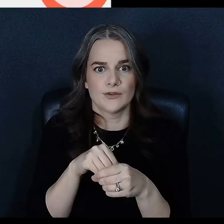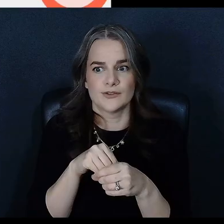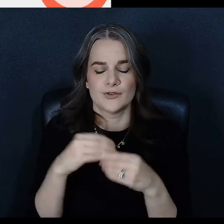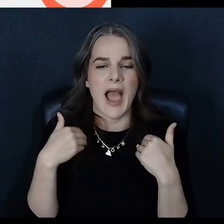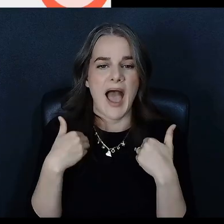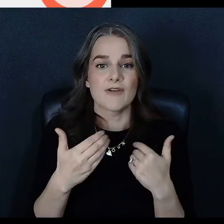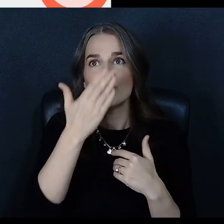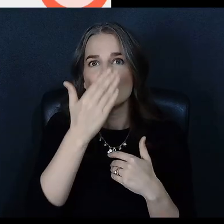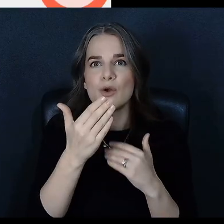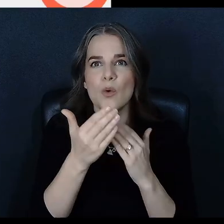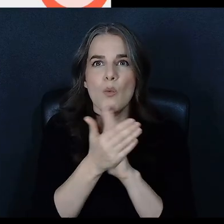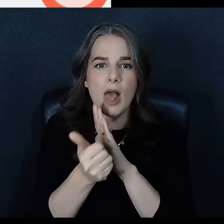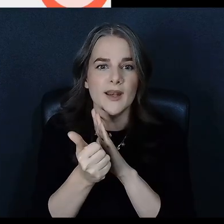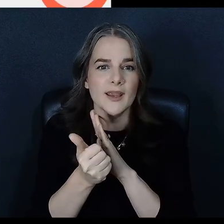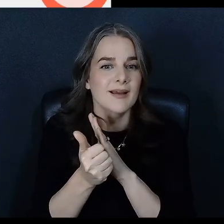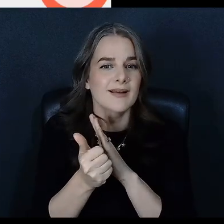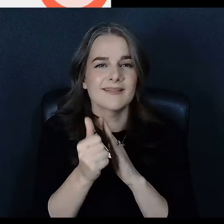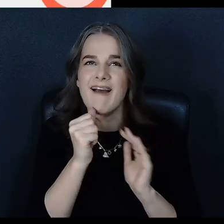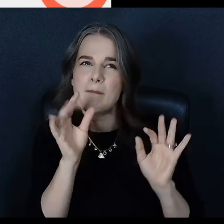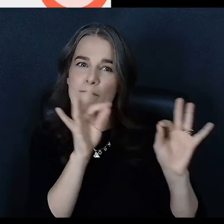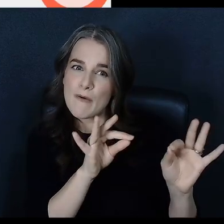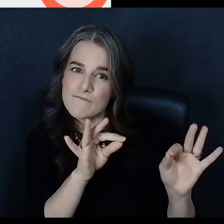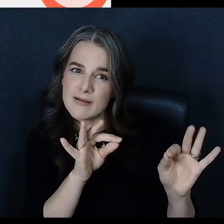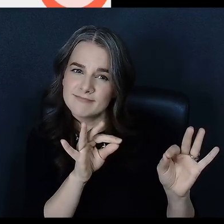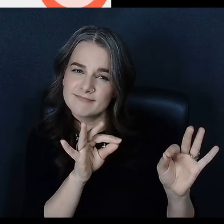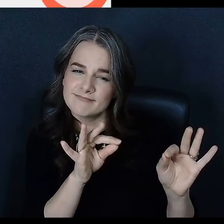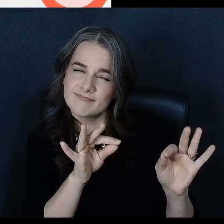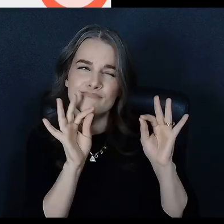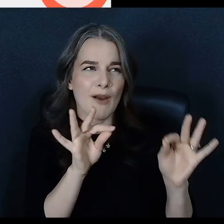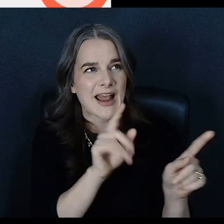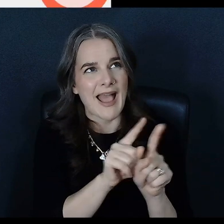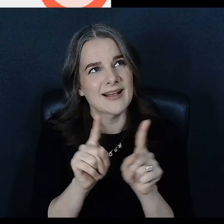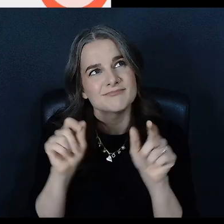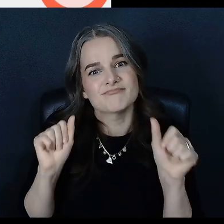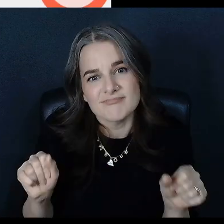I was going to say perfect, but as perfect as it can be, I suppose, to get what I wanted out of it.